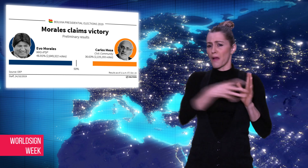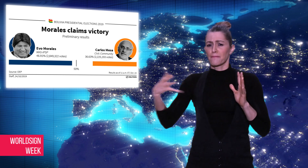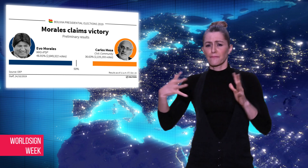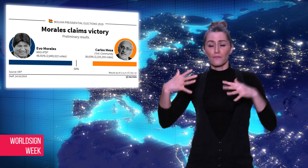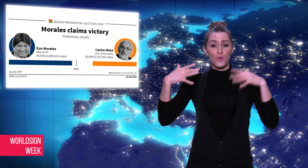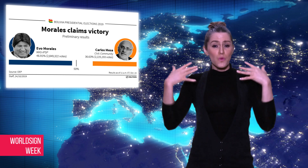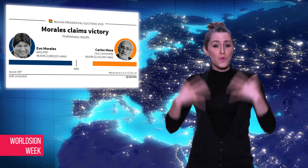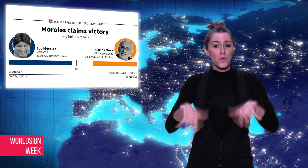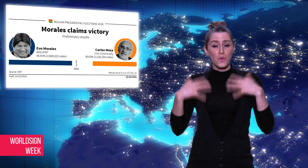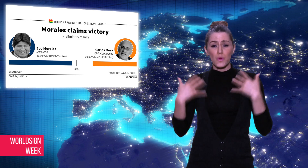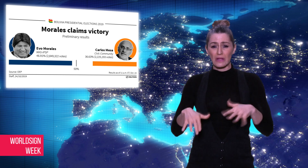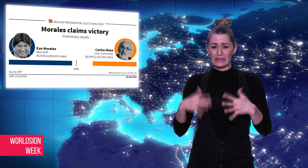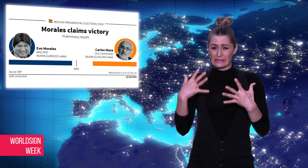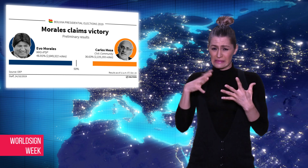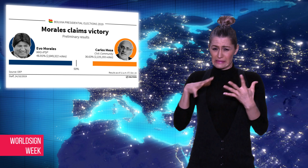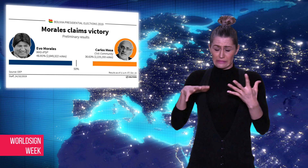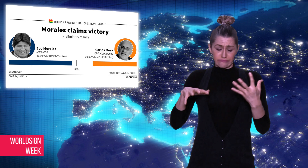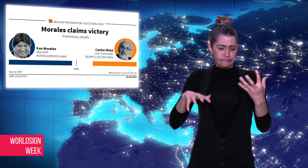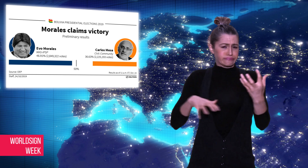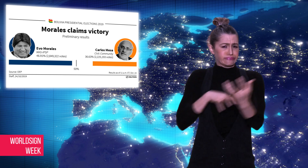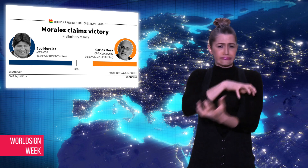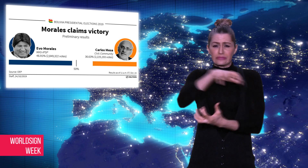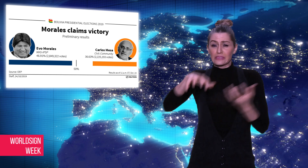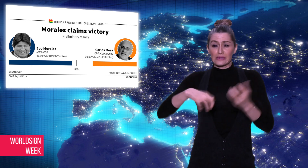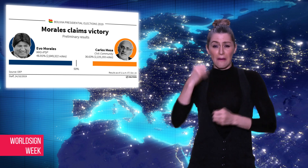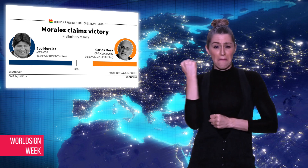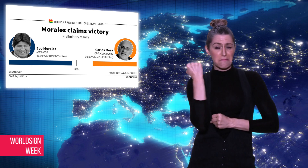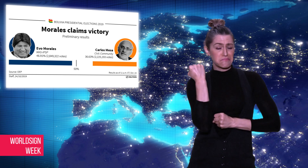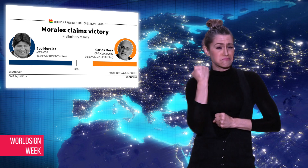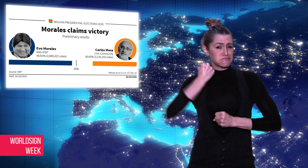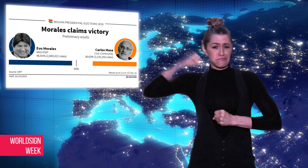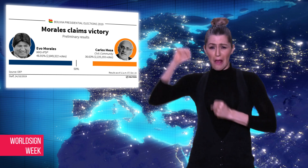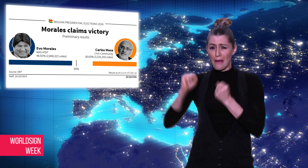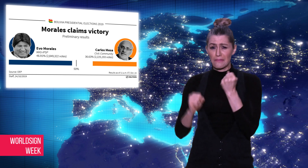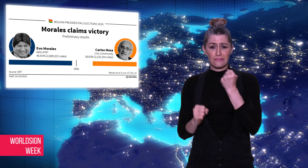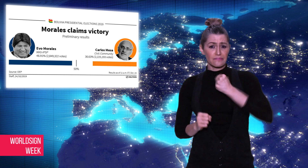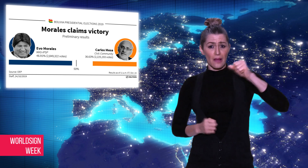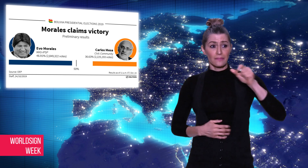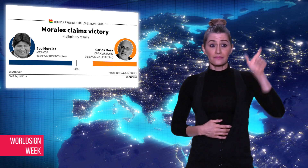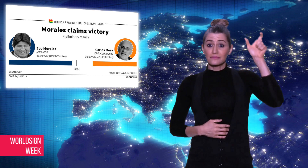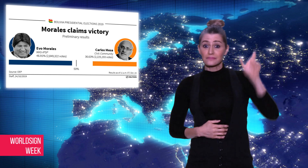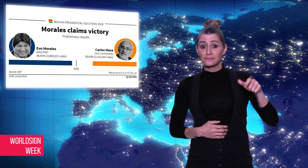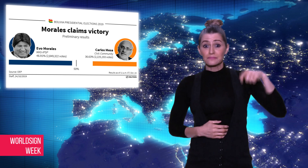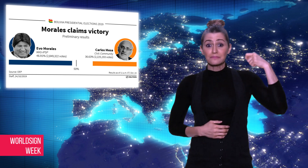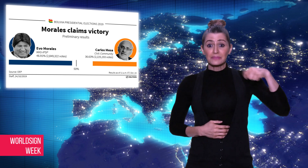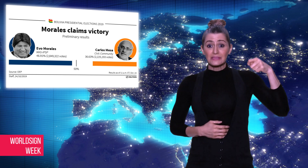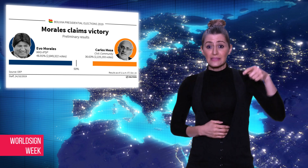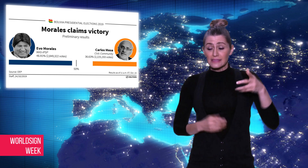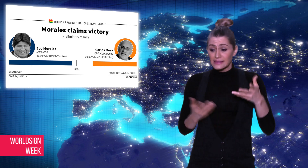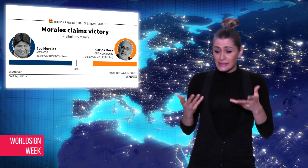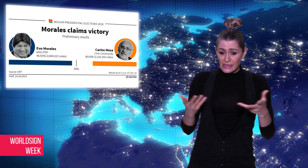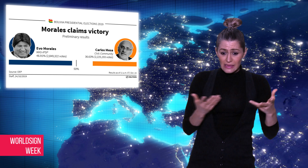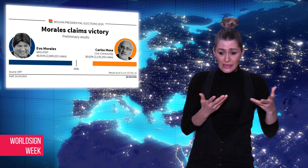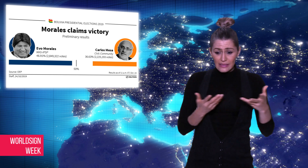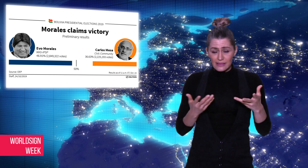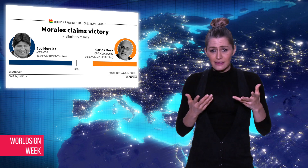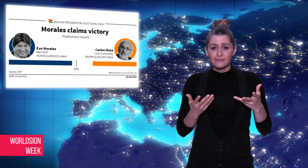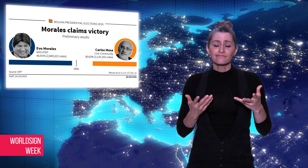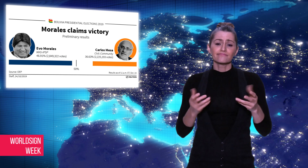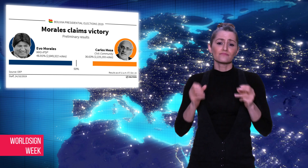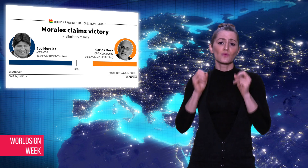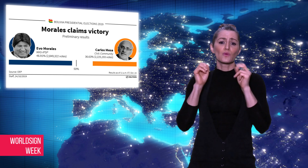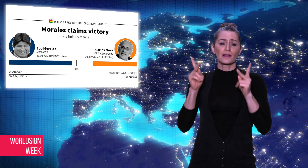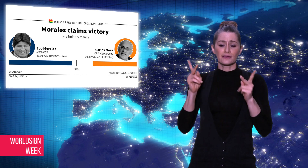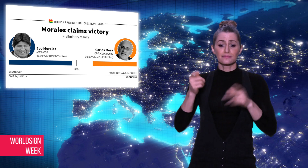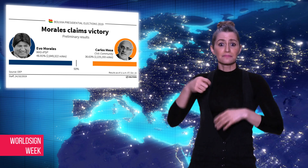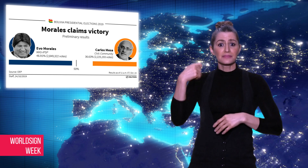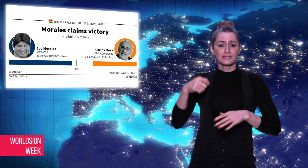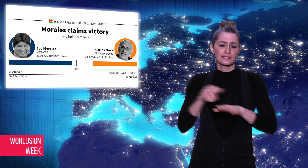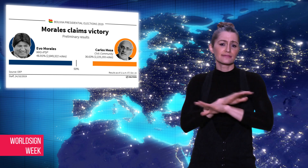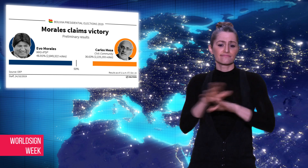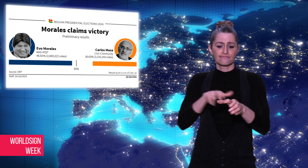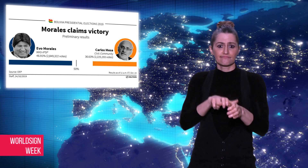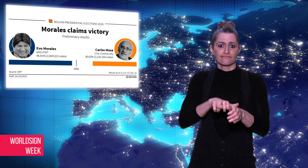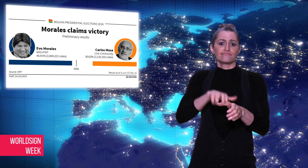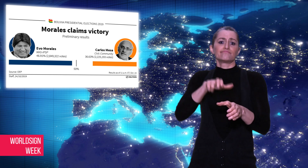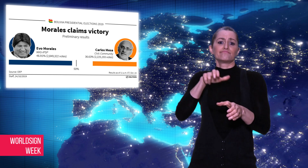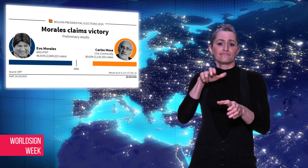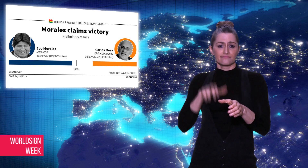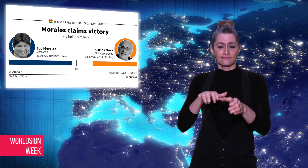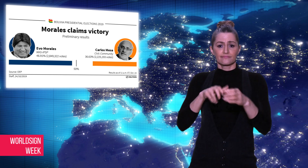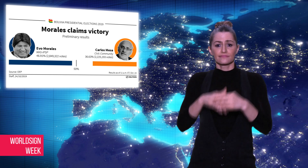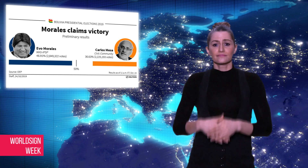results of the Bolivian presidential elections held